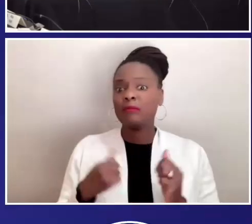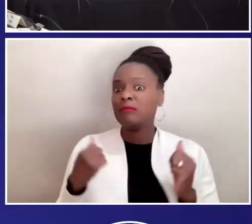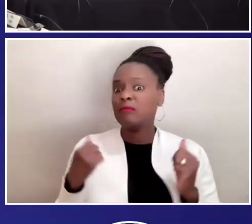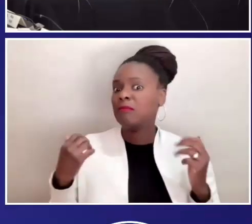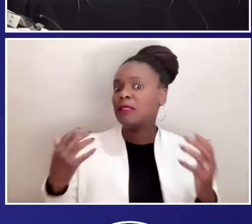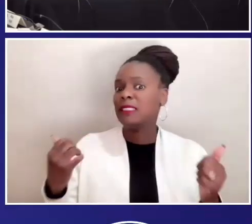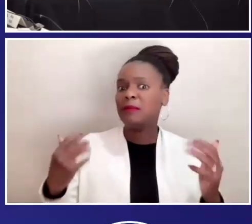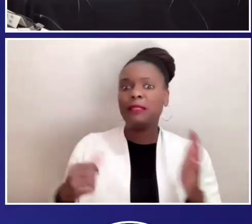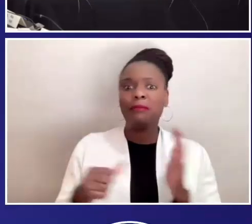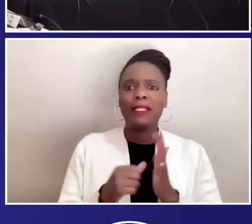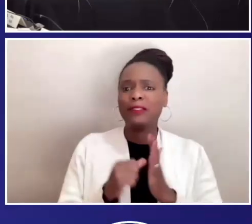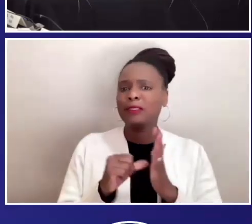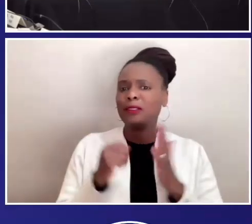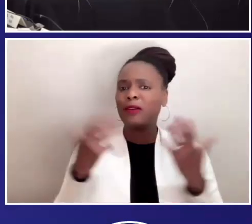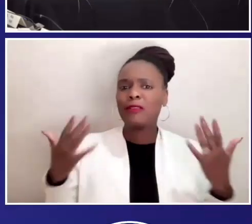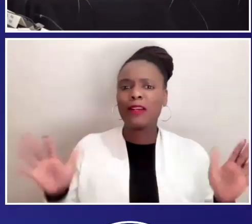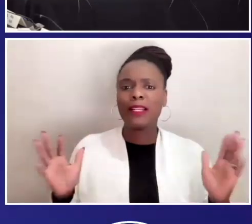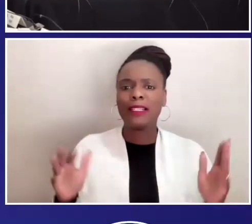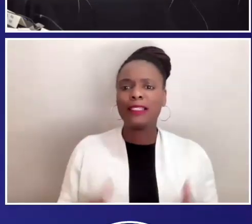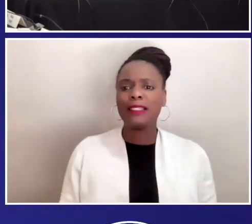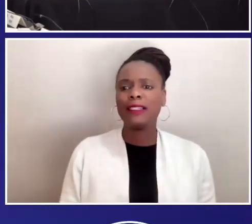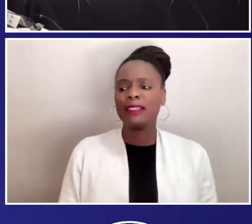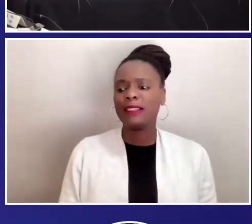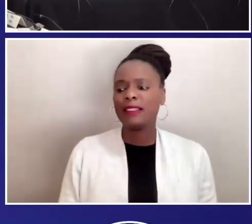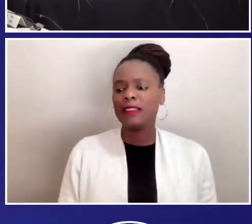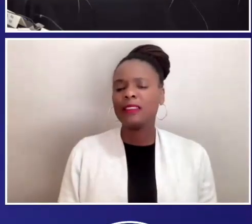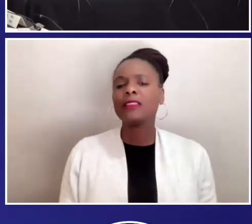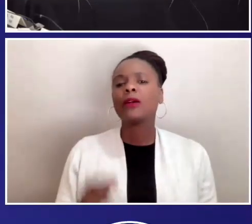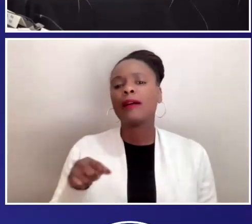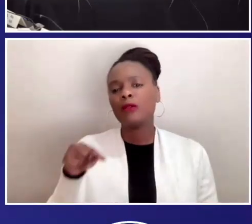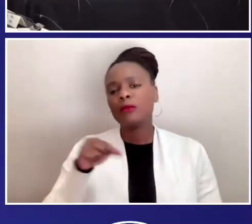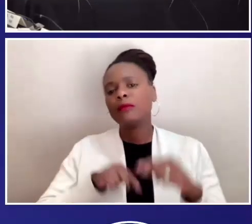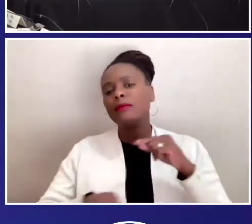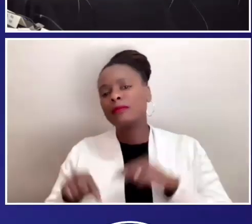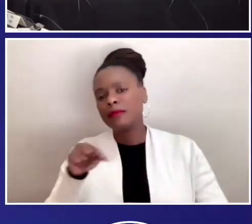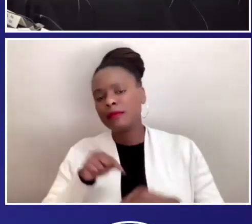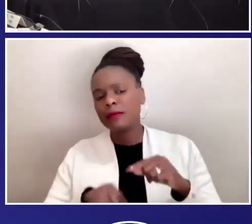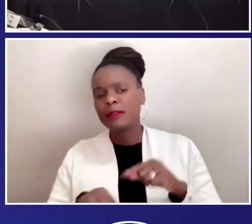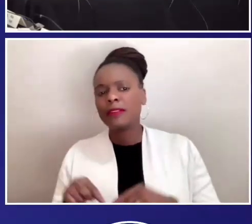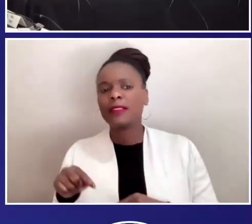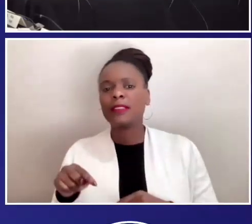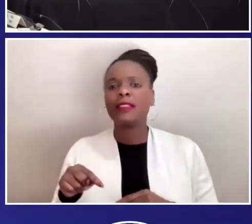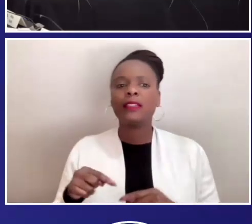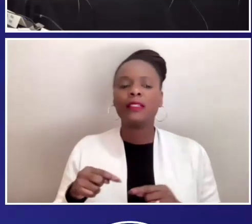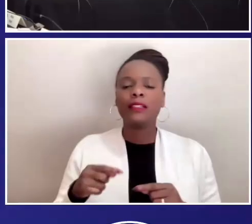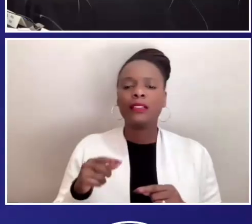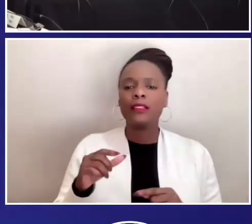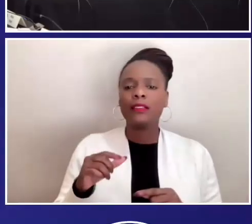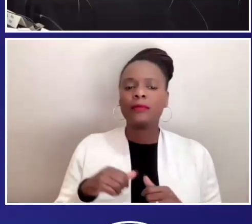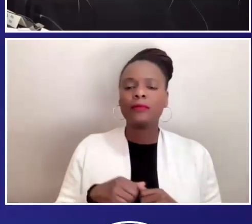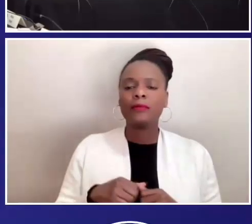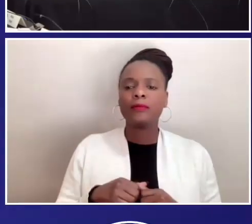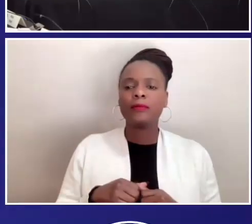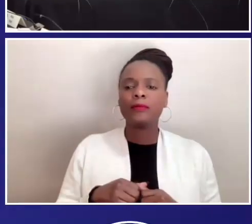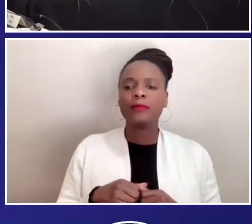So we would have to go back and do a whole lot of cross-reference -- we'd have to give you --